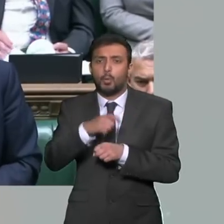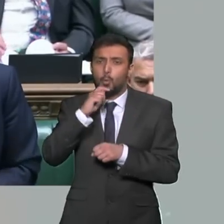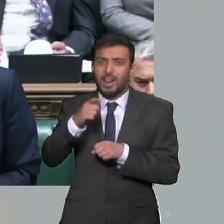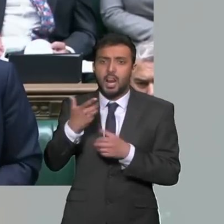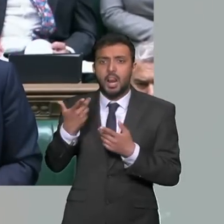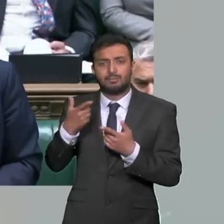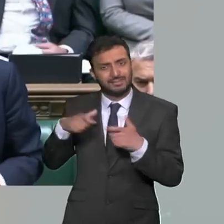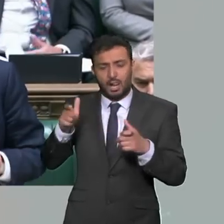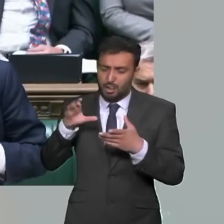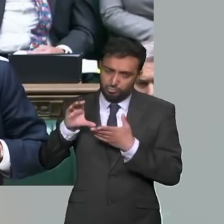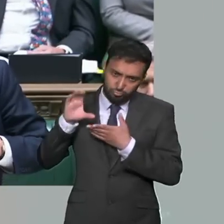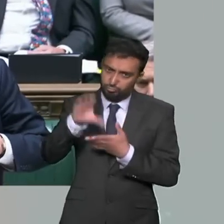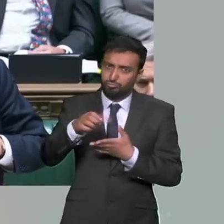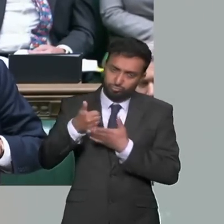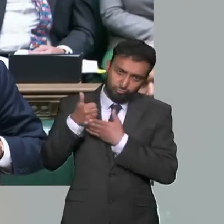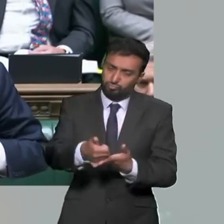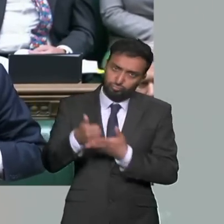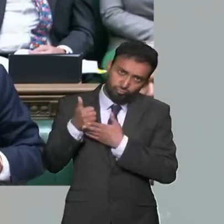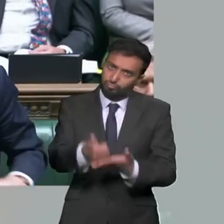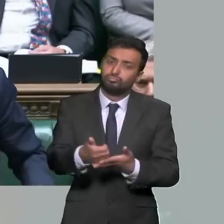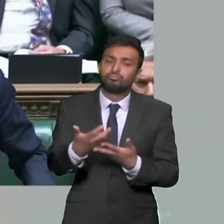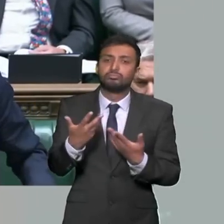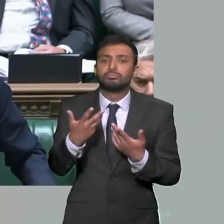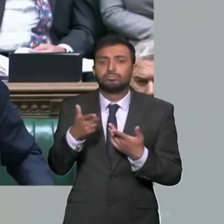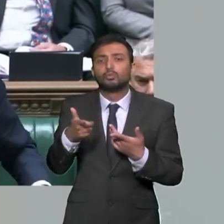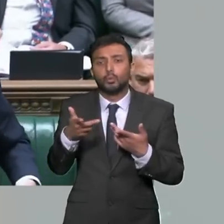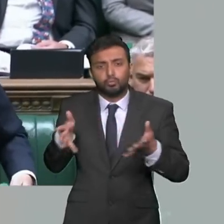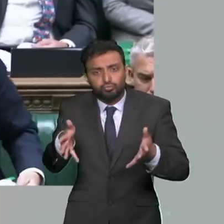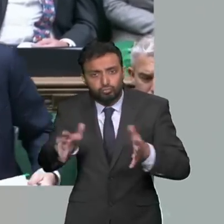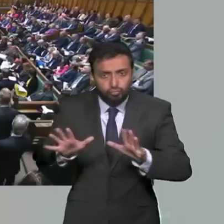to look after the British people through the covid aftershocks and beyond.